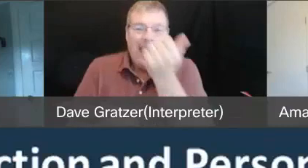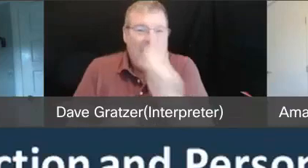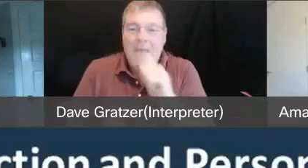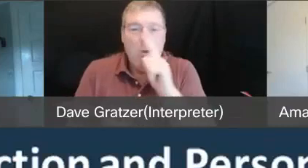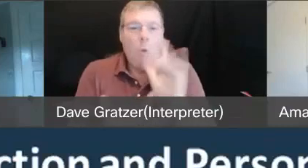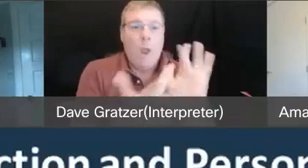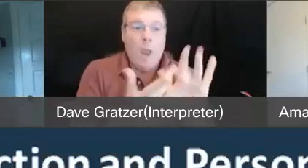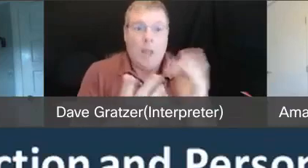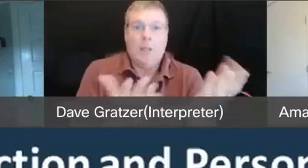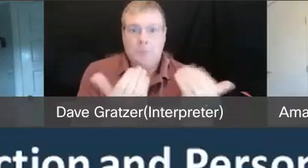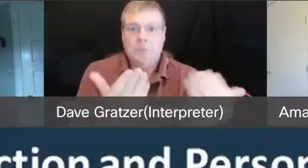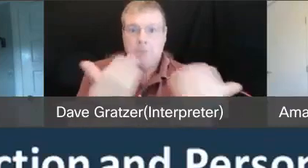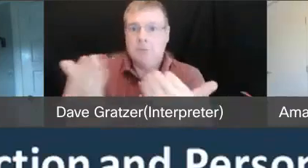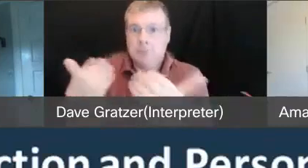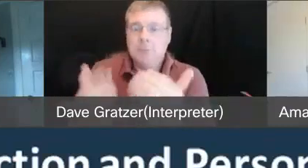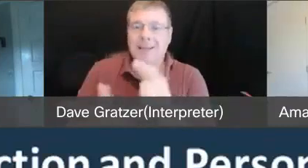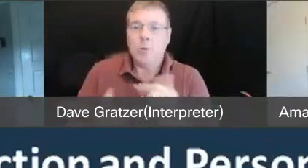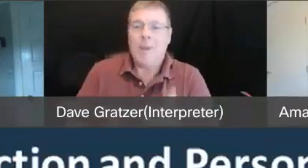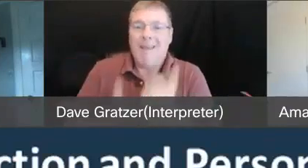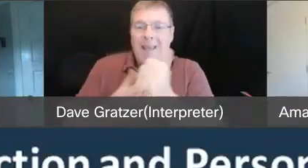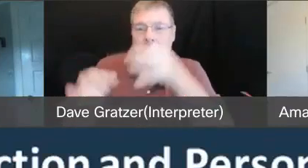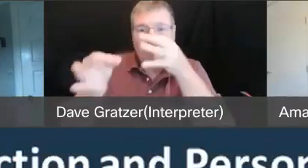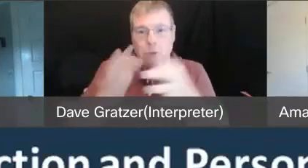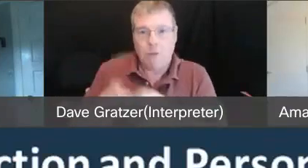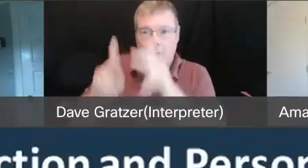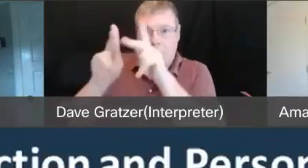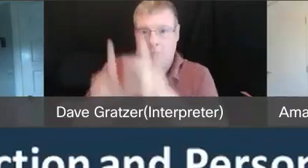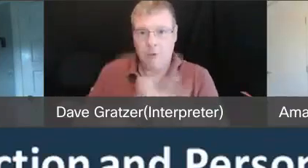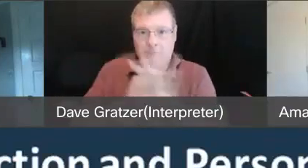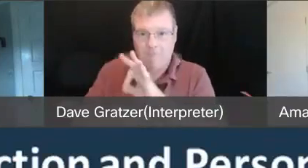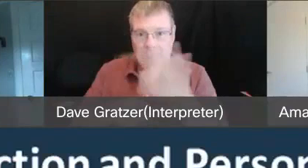describe their functioning. I'm hoping that helps.